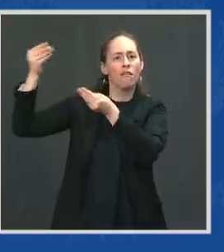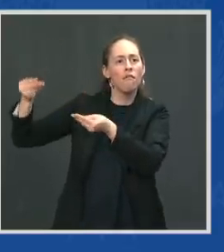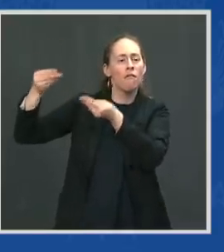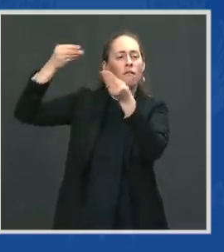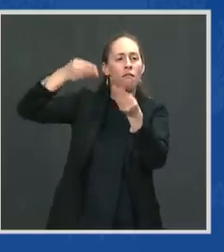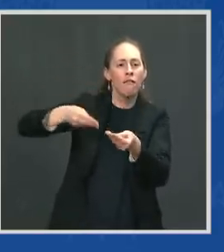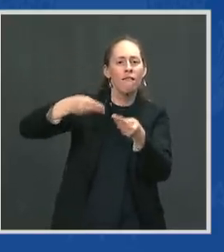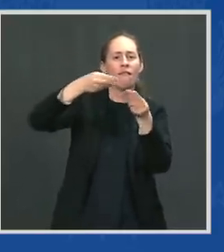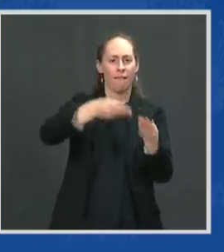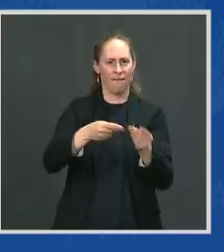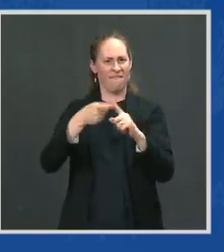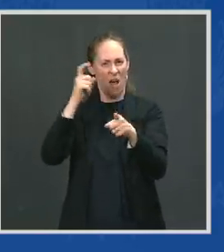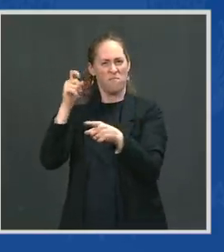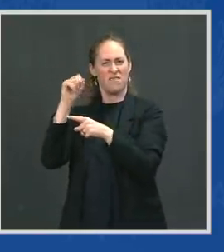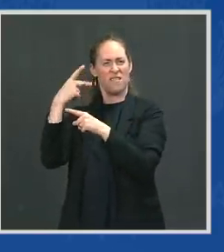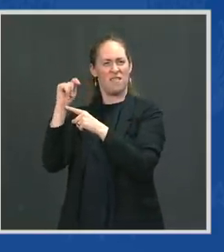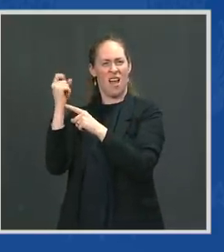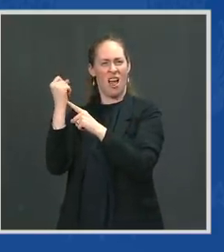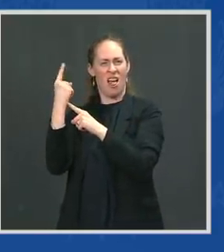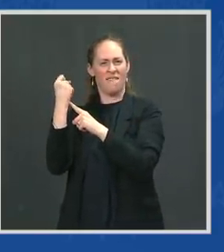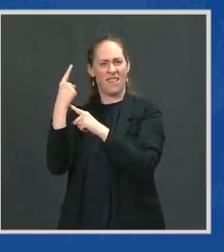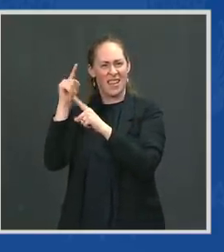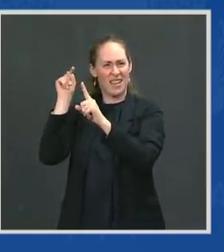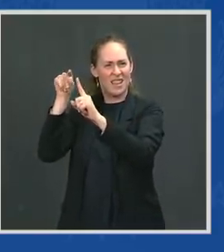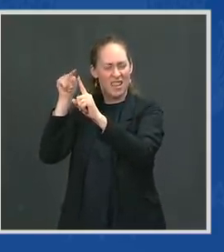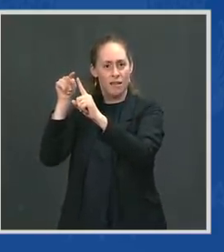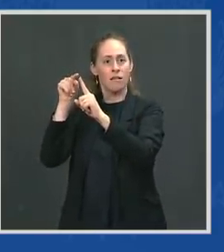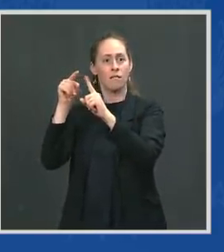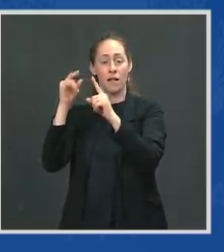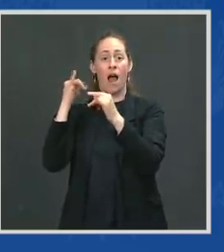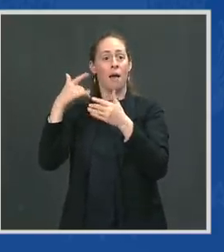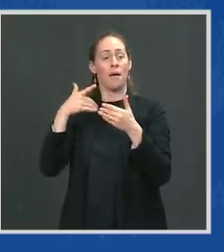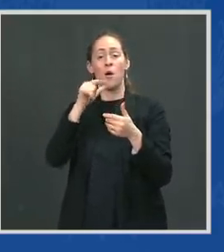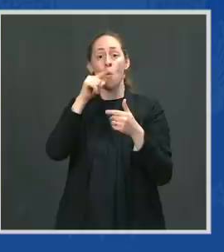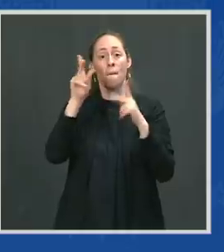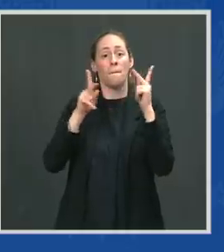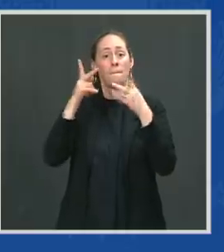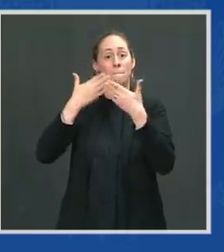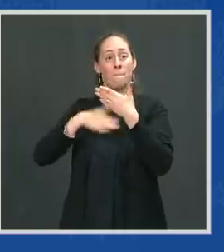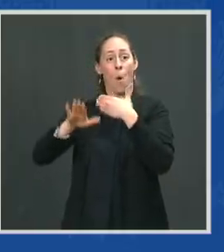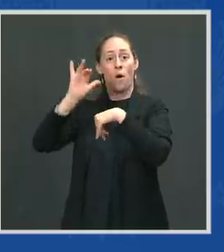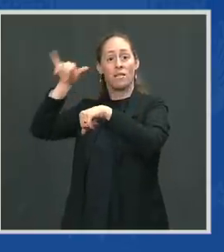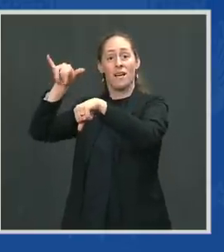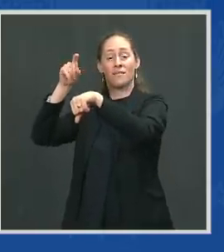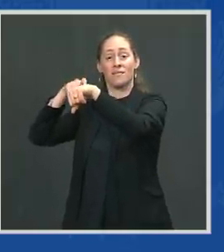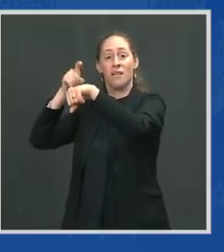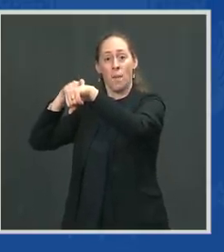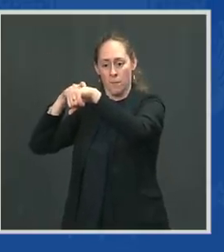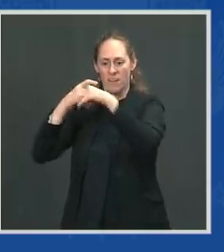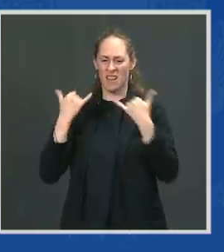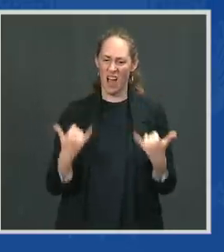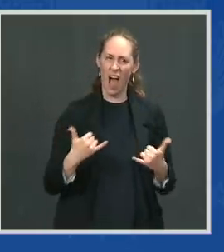War in Afghanistan was never meant to be a multi-generational undertaking. We were attacked.